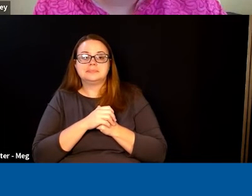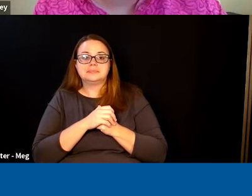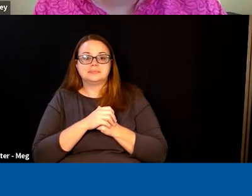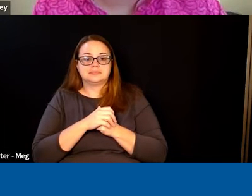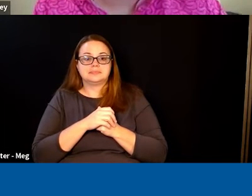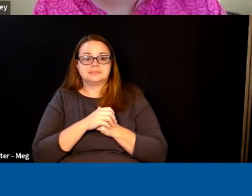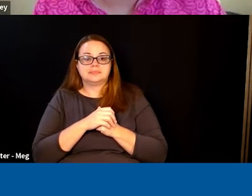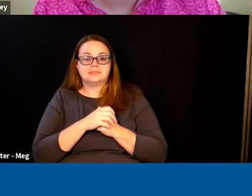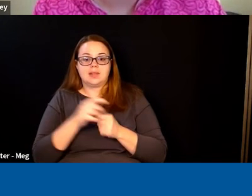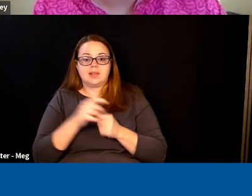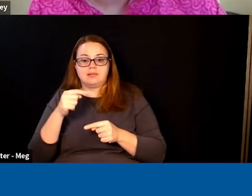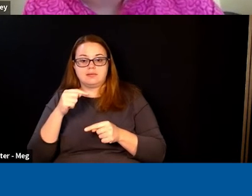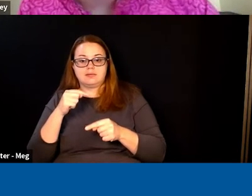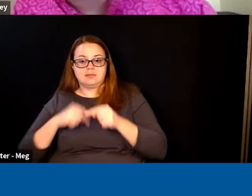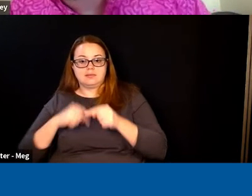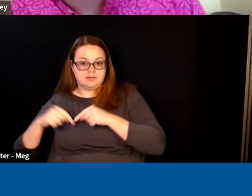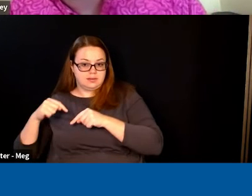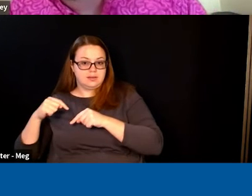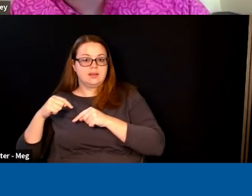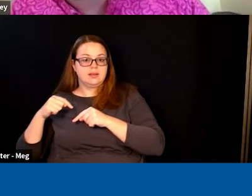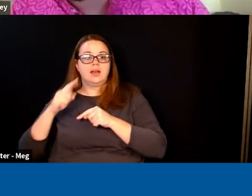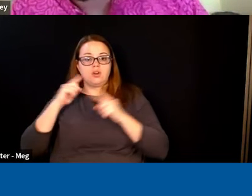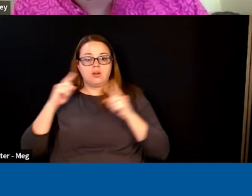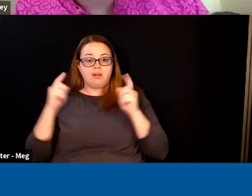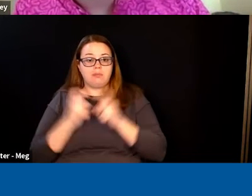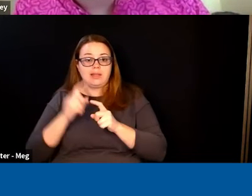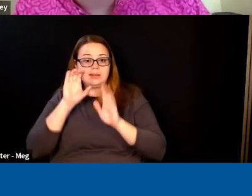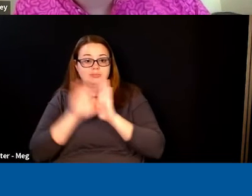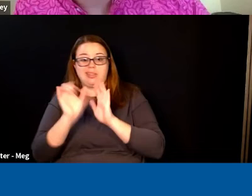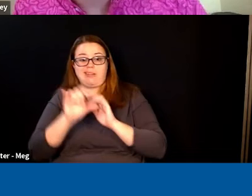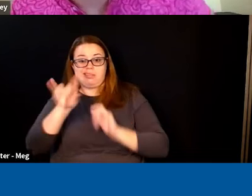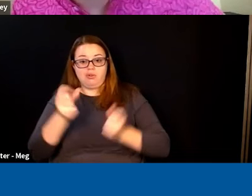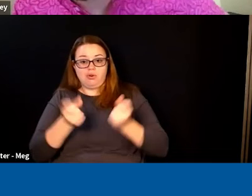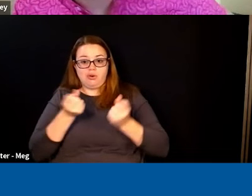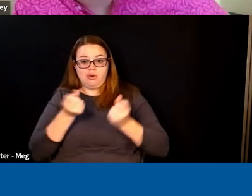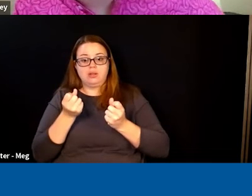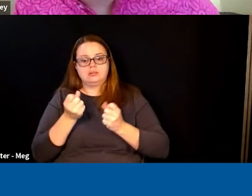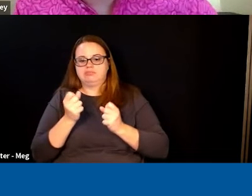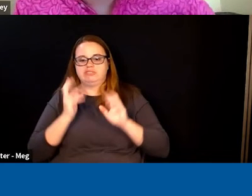Shifting back out. For complicated SVG images like this one, it's best to leave them alone.